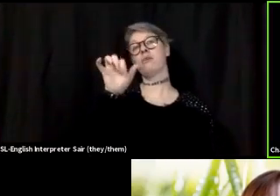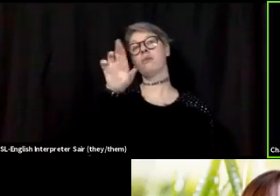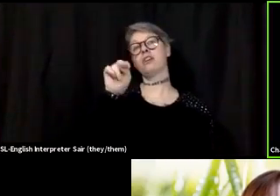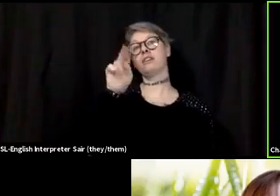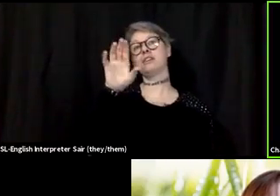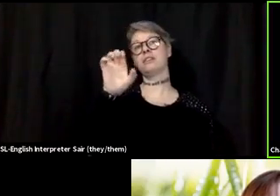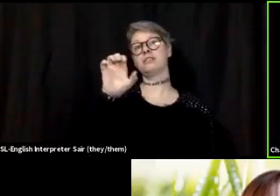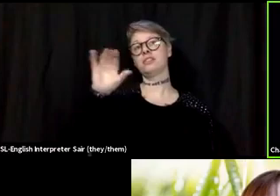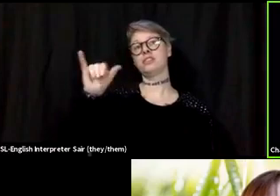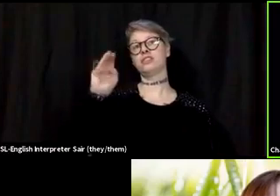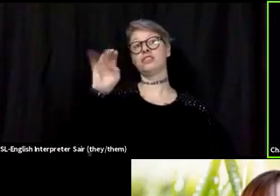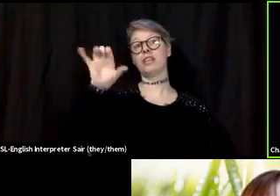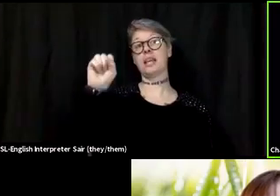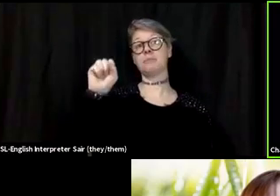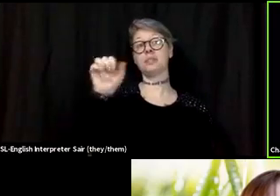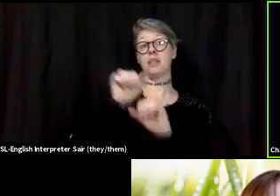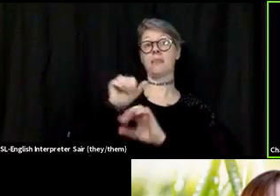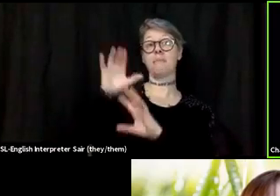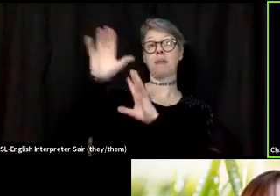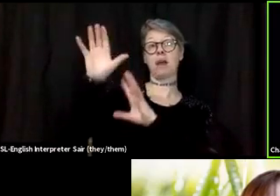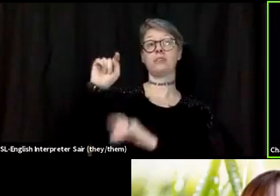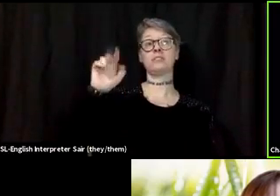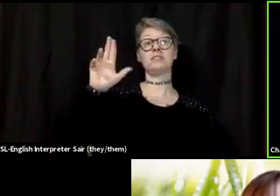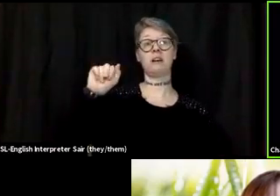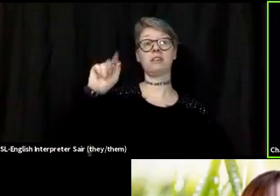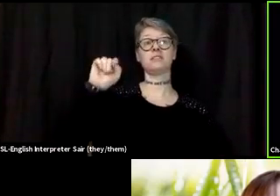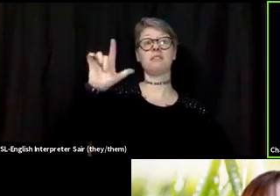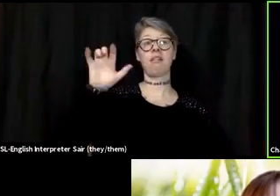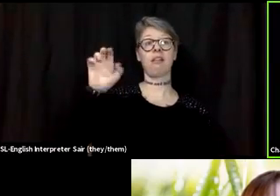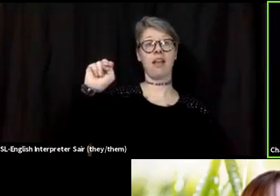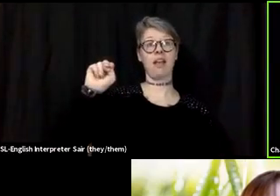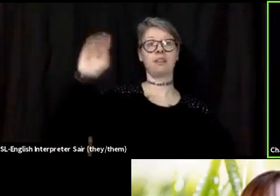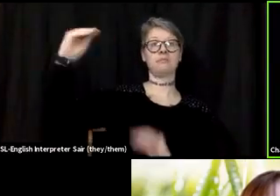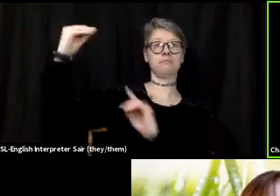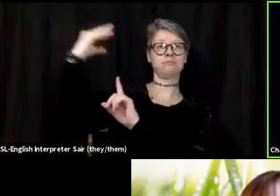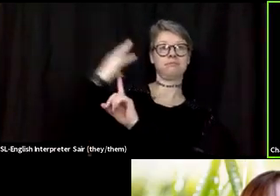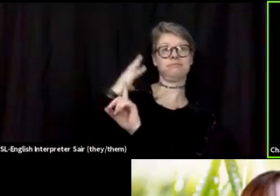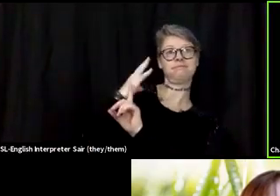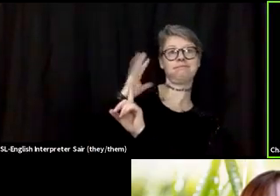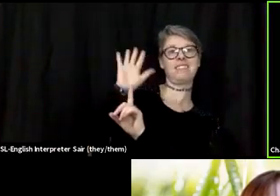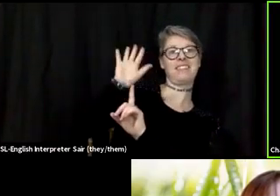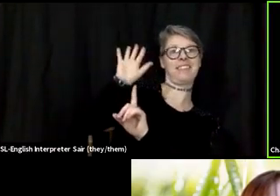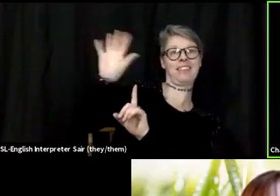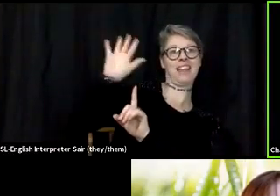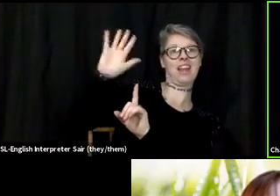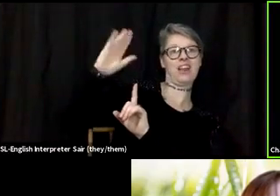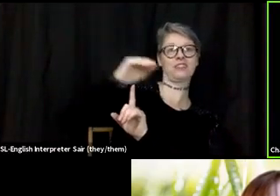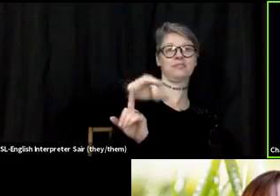elder florence James that I elder florence James that I am in the shadow of the mountain of. Milan and it is the grandmother